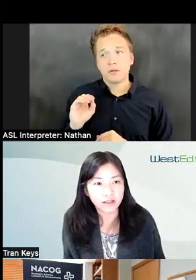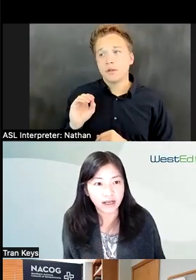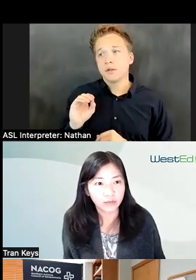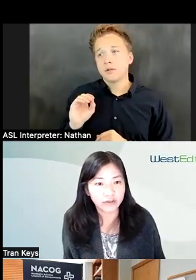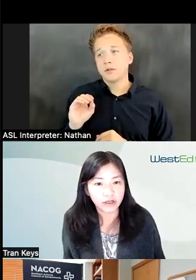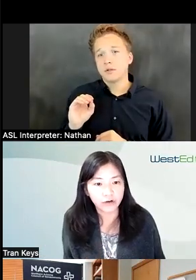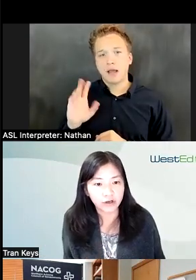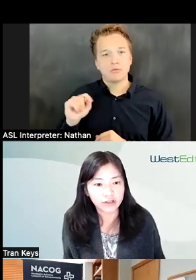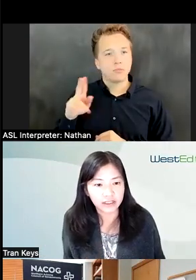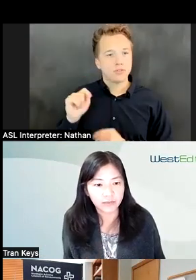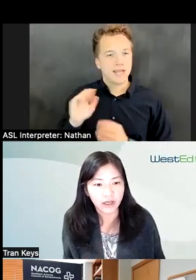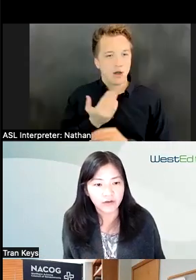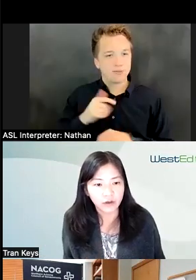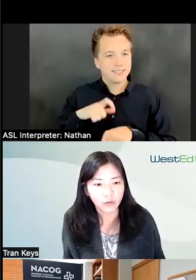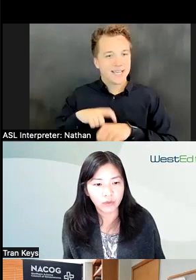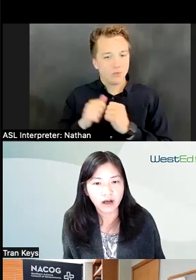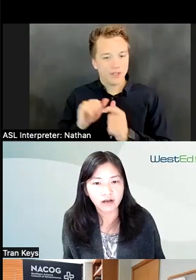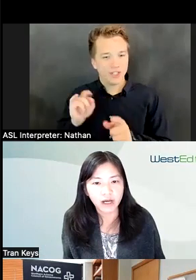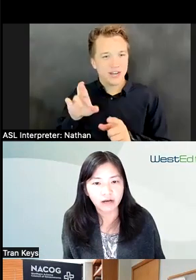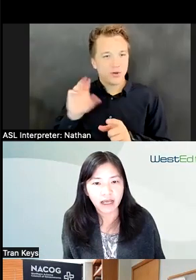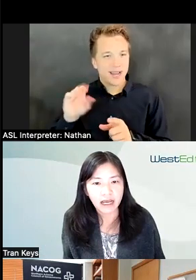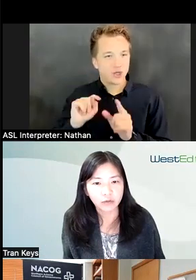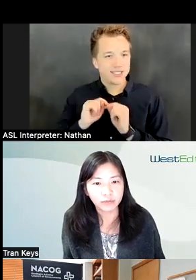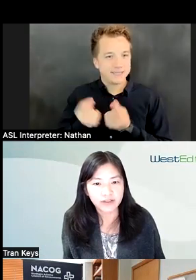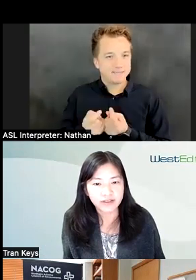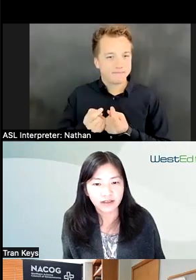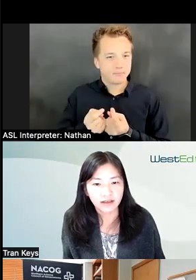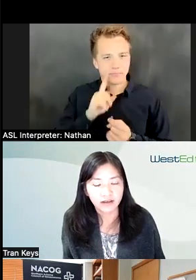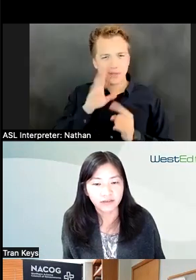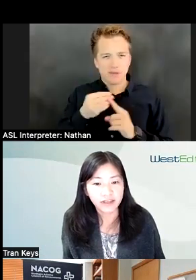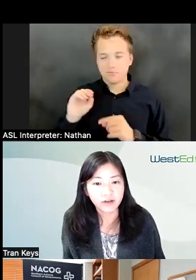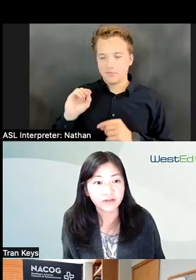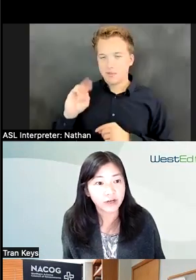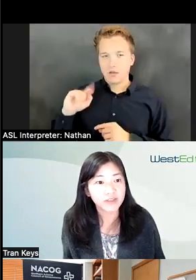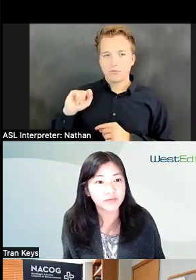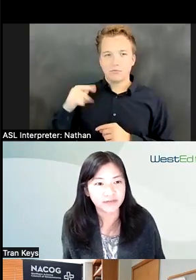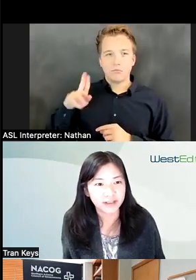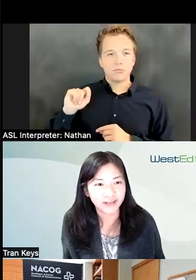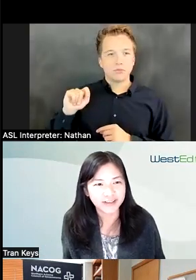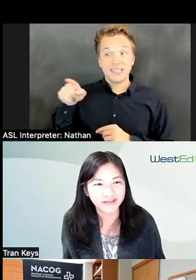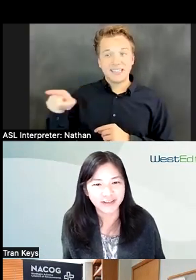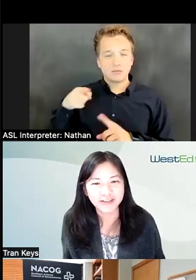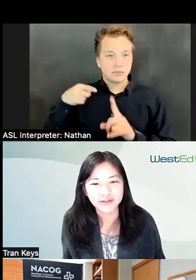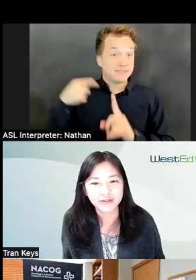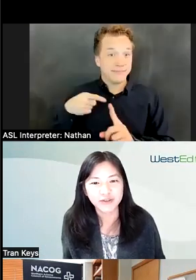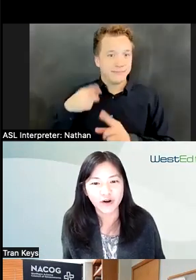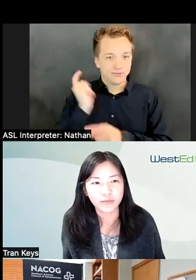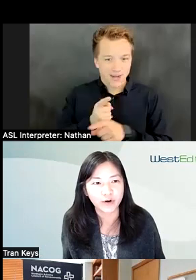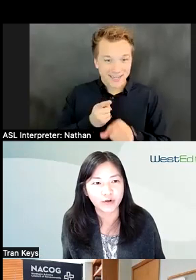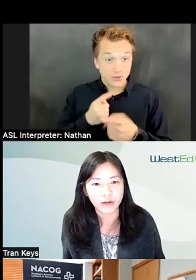time with Jennifer and her team. When we talked about outputs, these are very specific—right, Jennifer?—to your program,